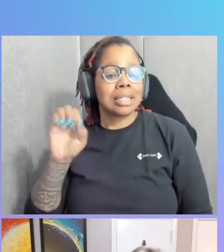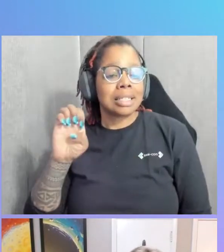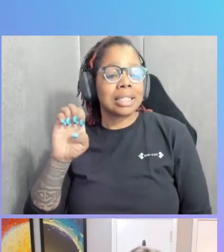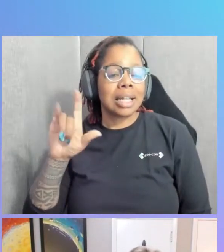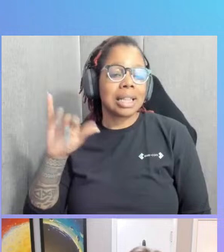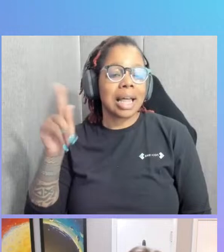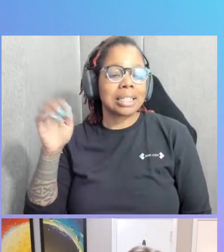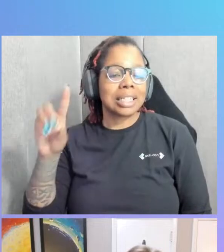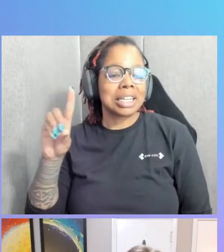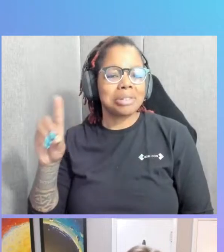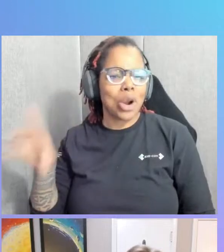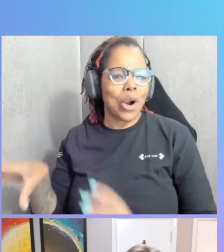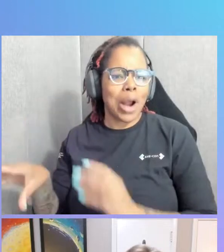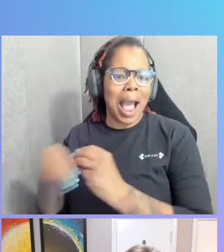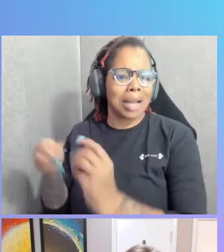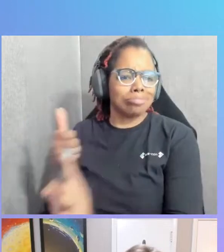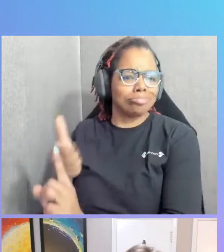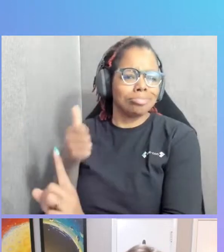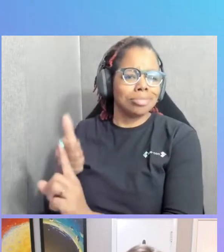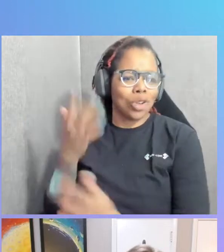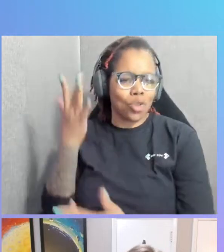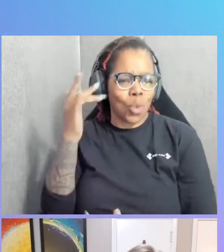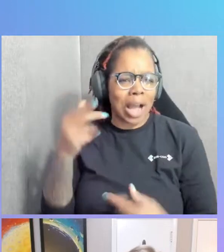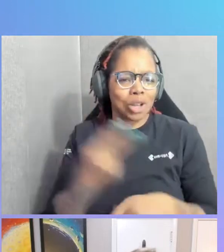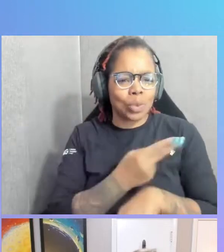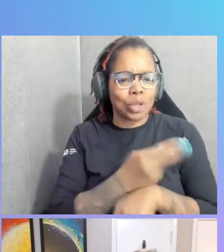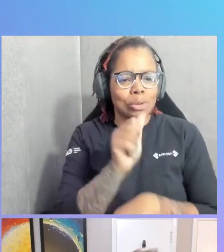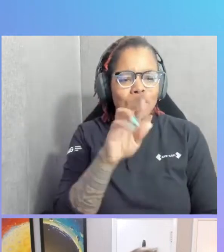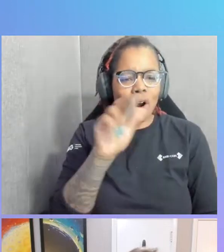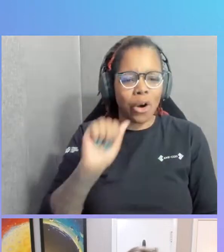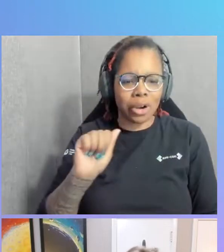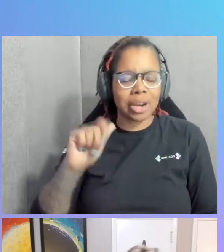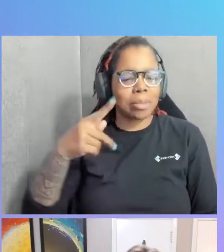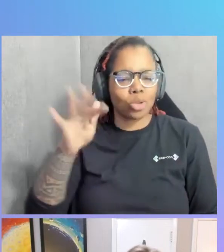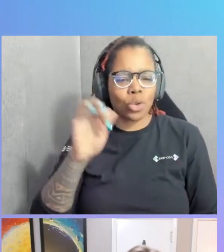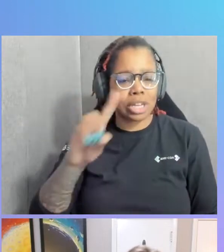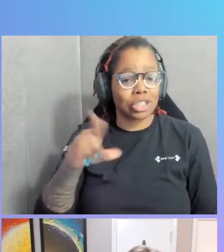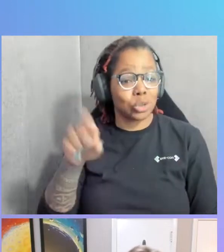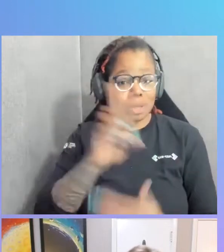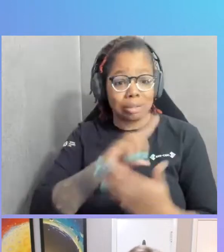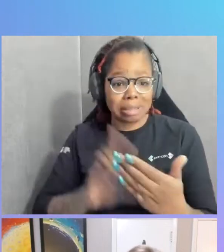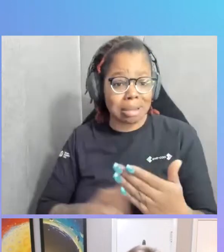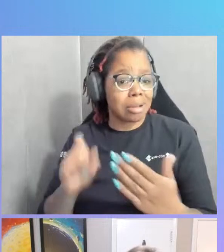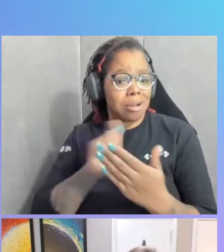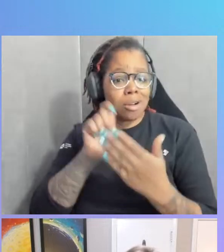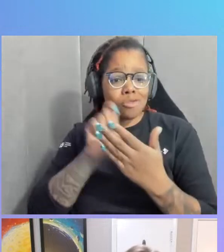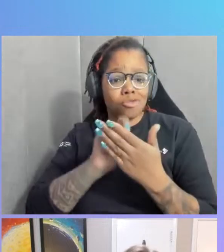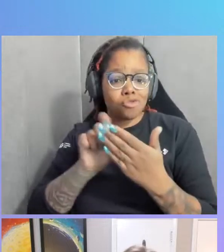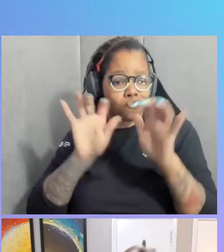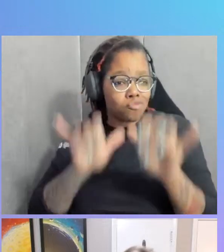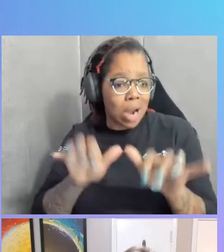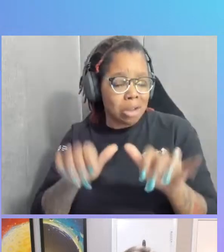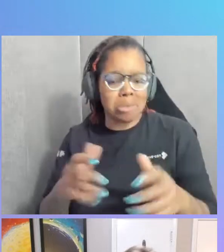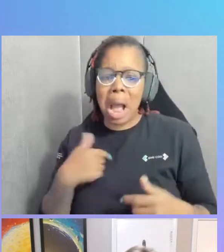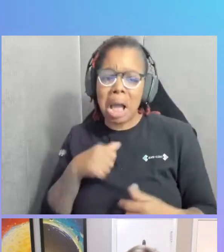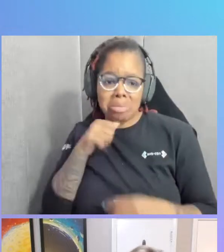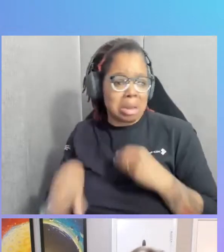the Aria pressed attribute? As a designer or writer, I didn't add